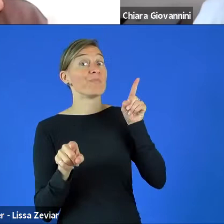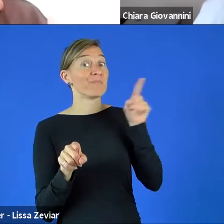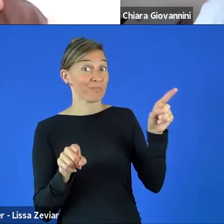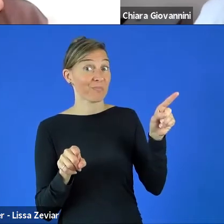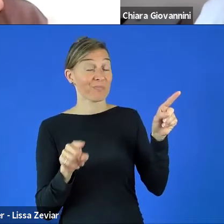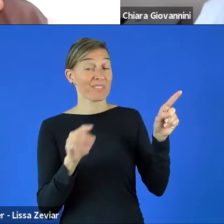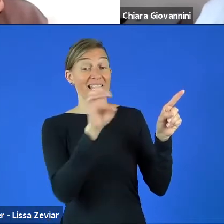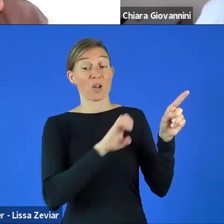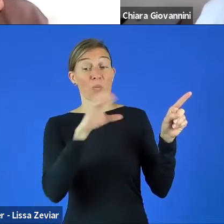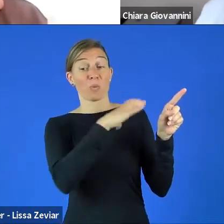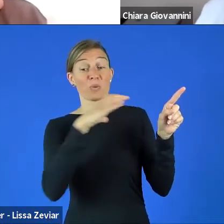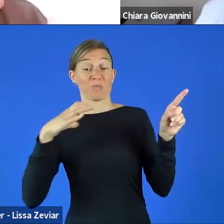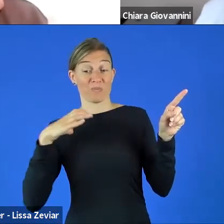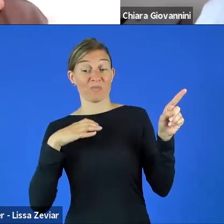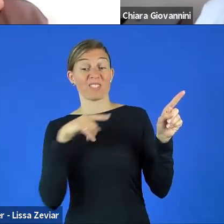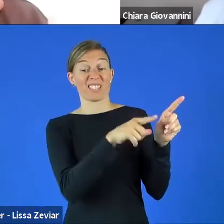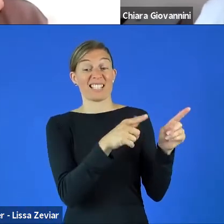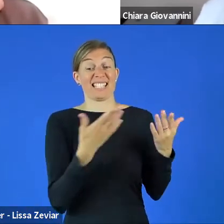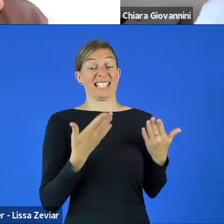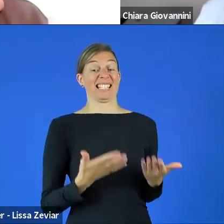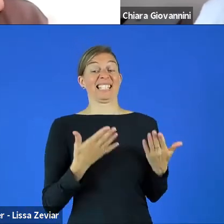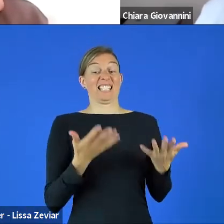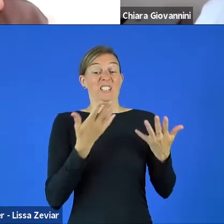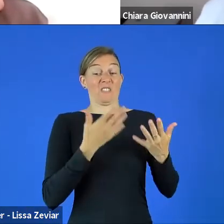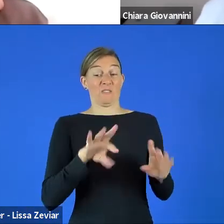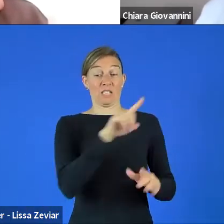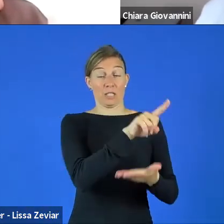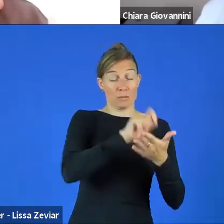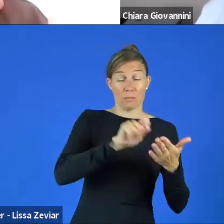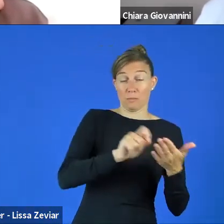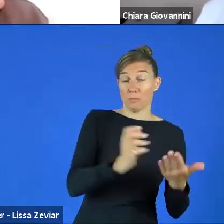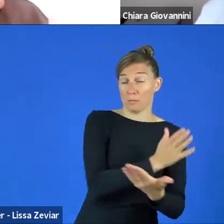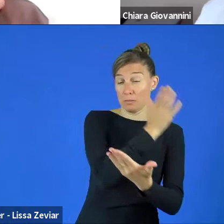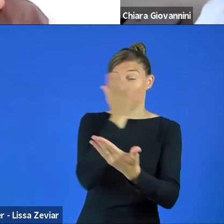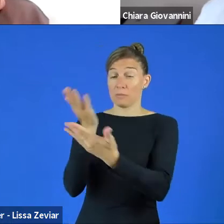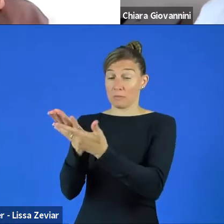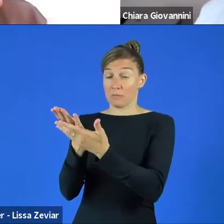to the European Standardisation organisations in support of the European Accessibility Act.